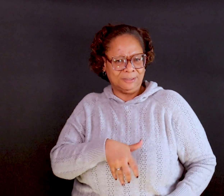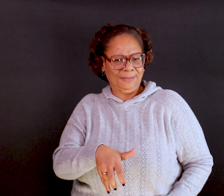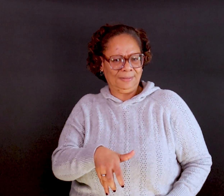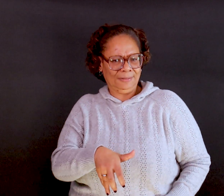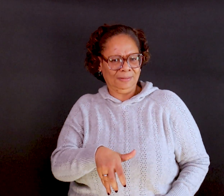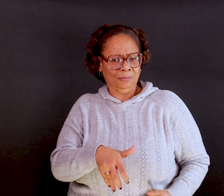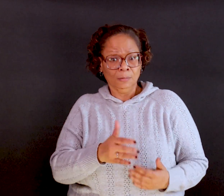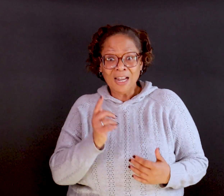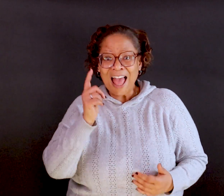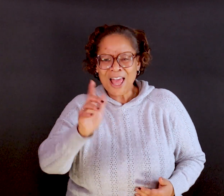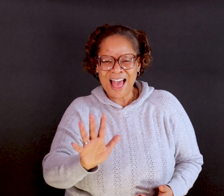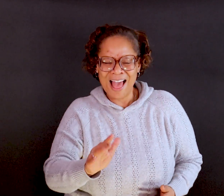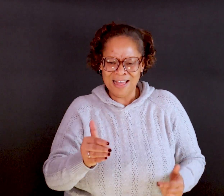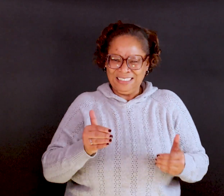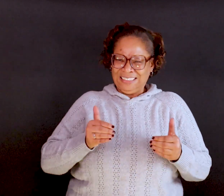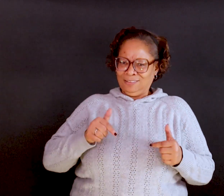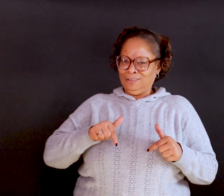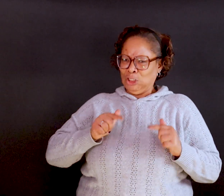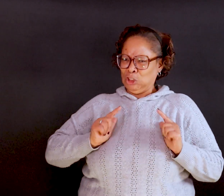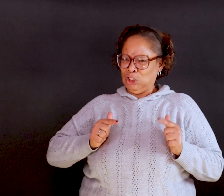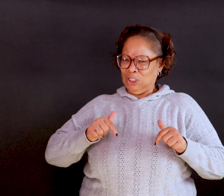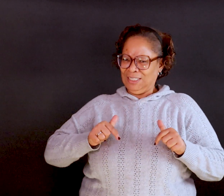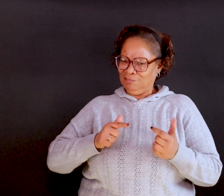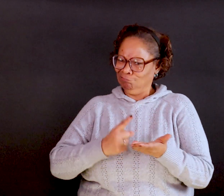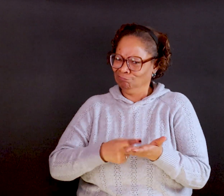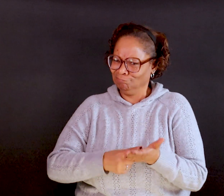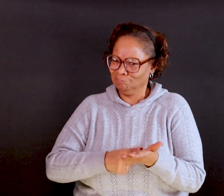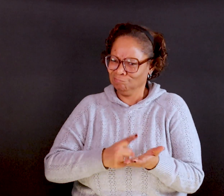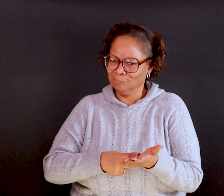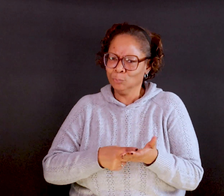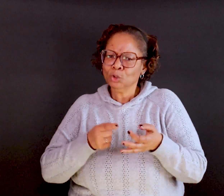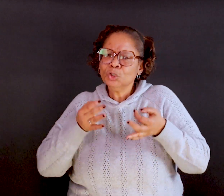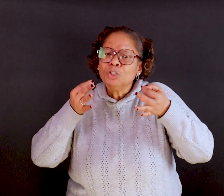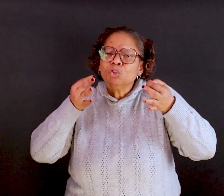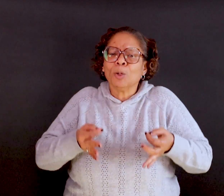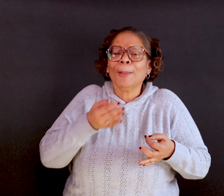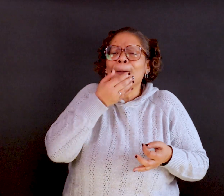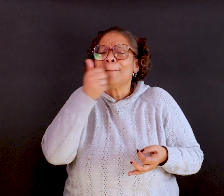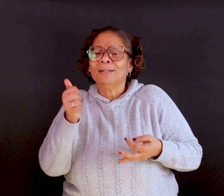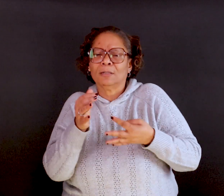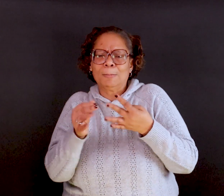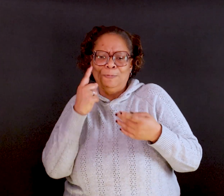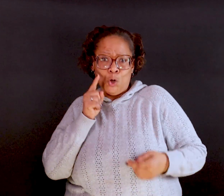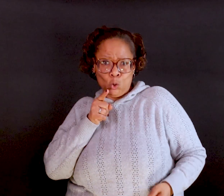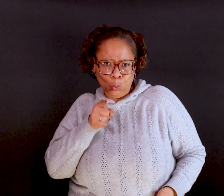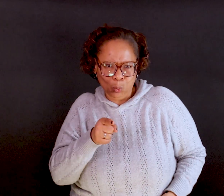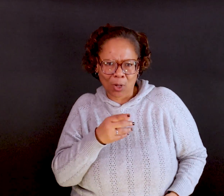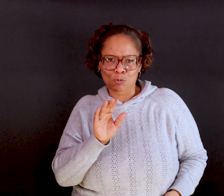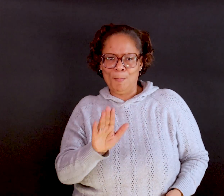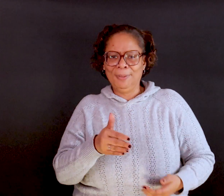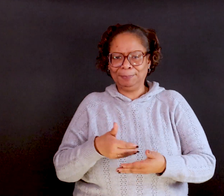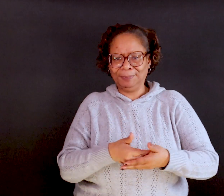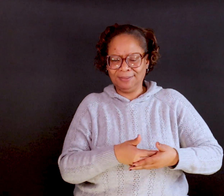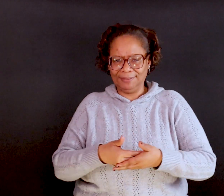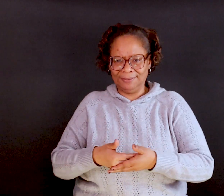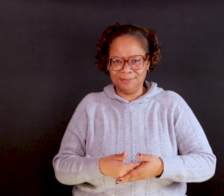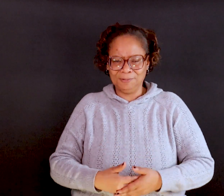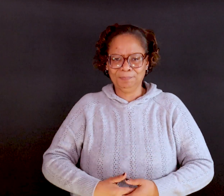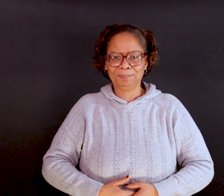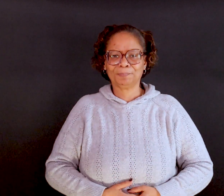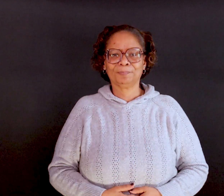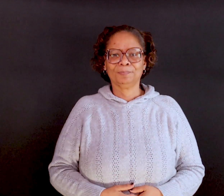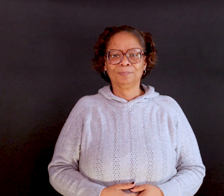to determine the best option for you and your baby.